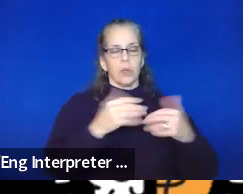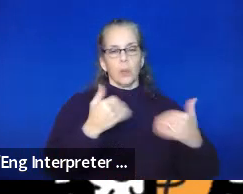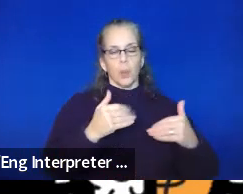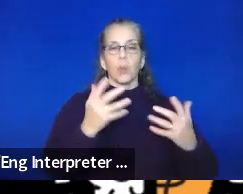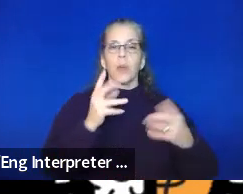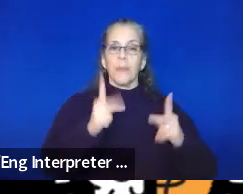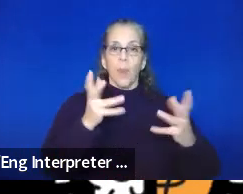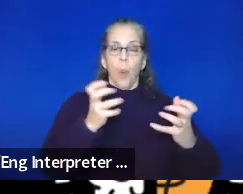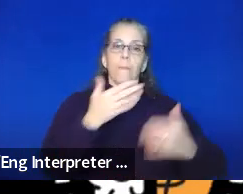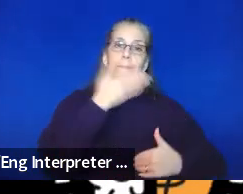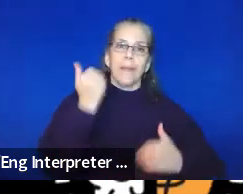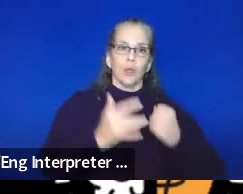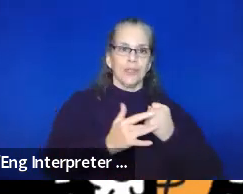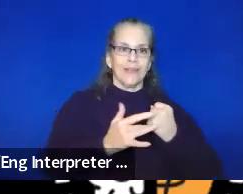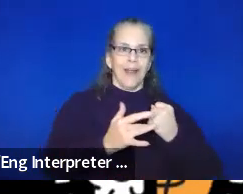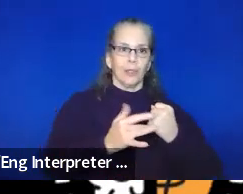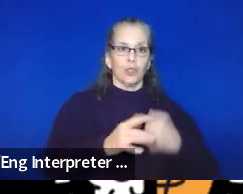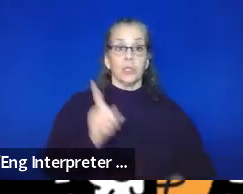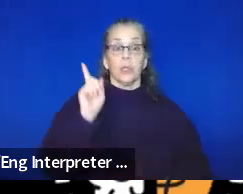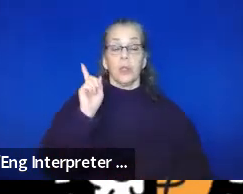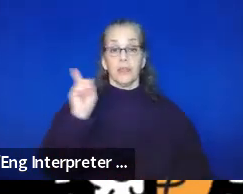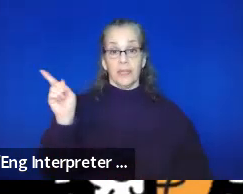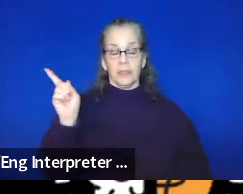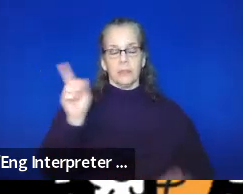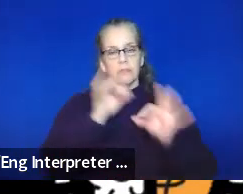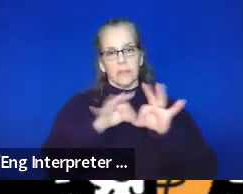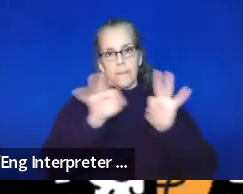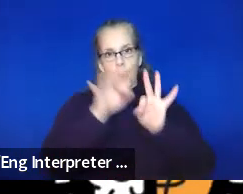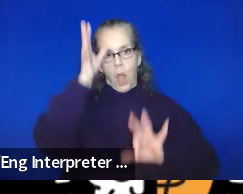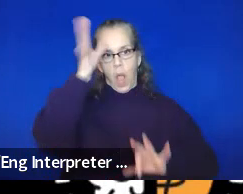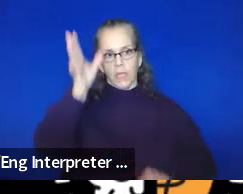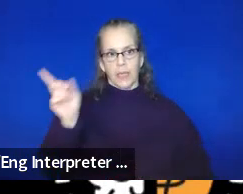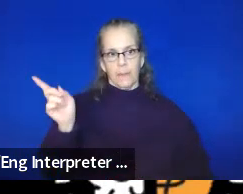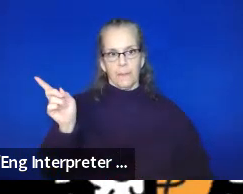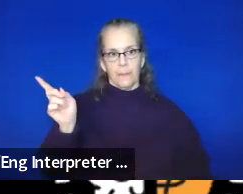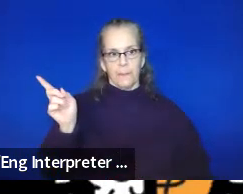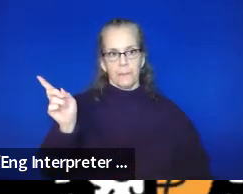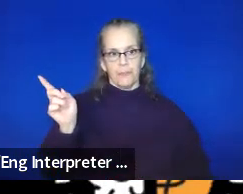and here's the most important concepts. One, two ears are better than one. If you